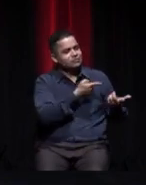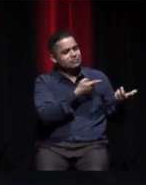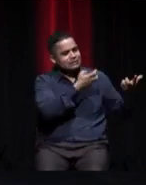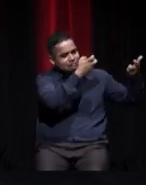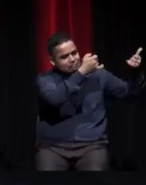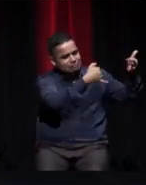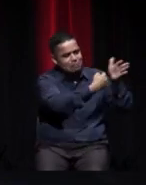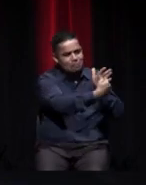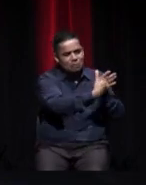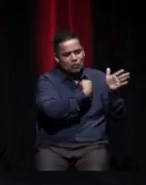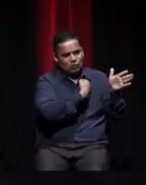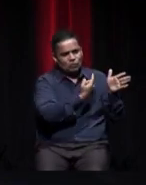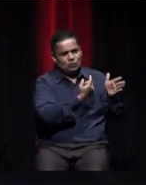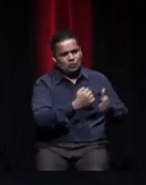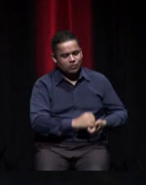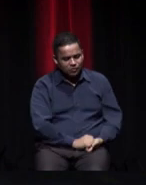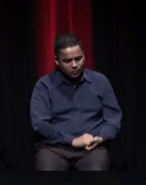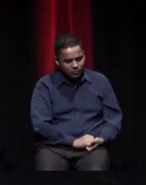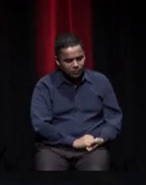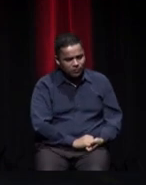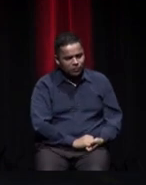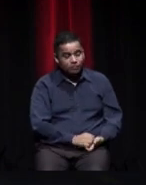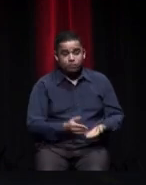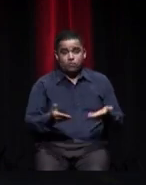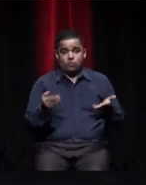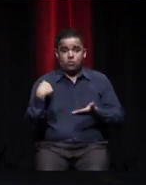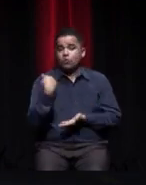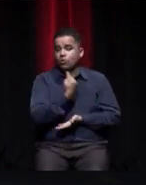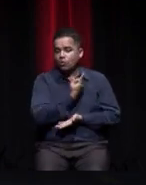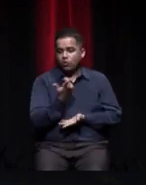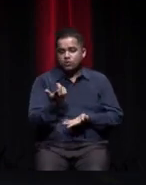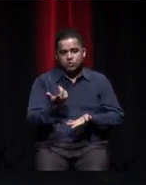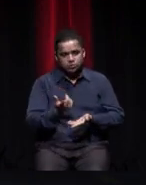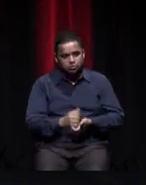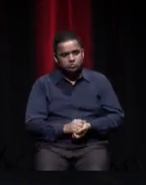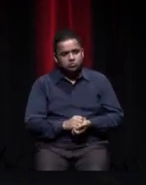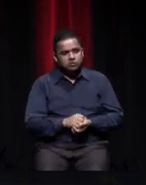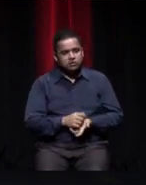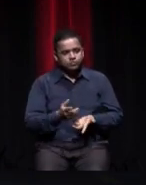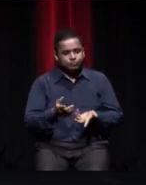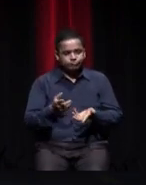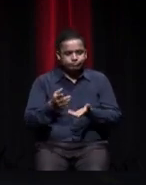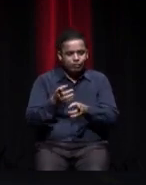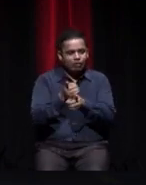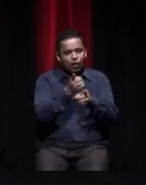We're stepping in light words